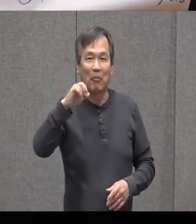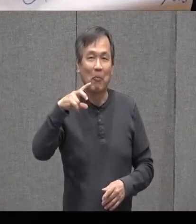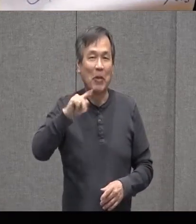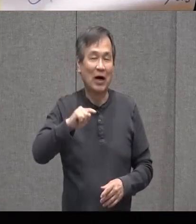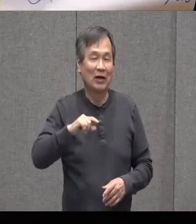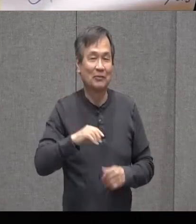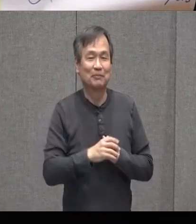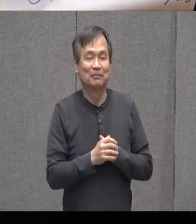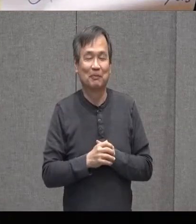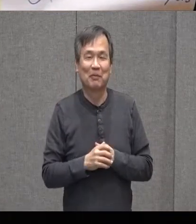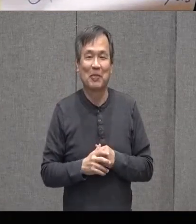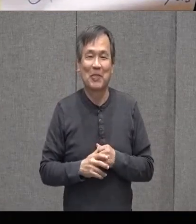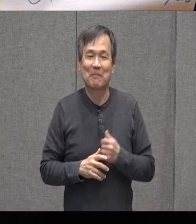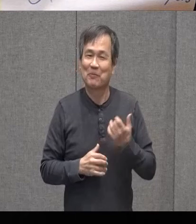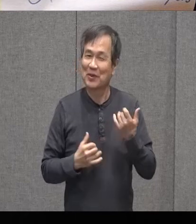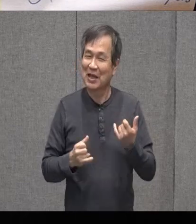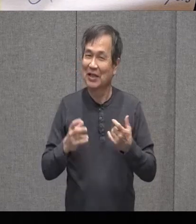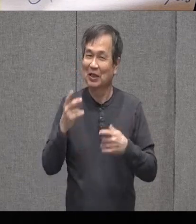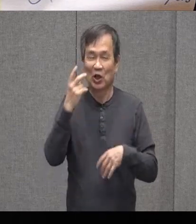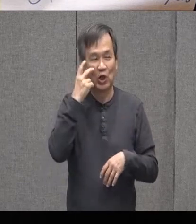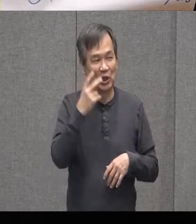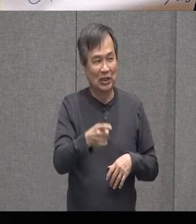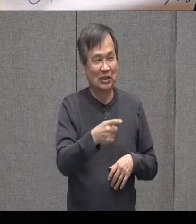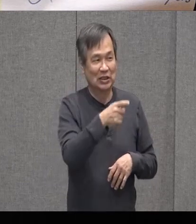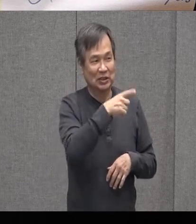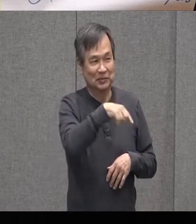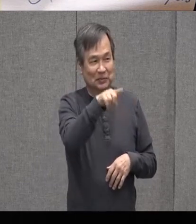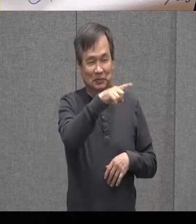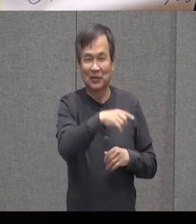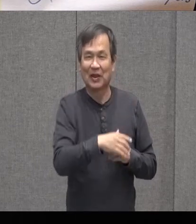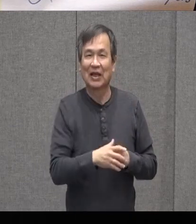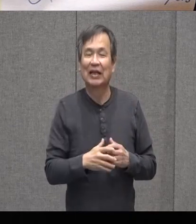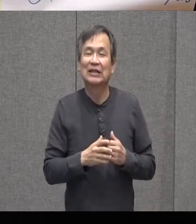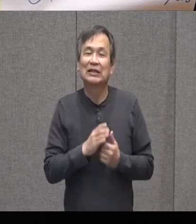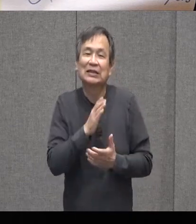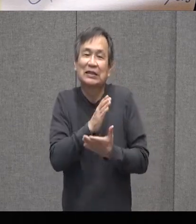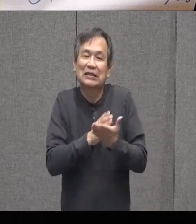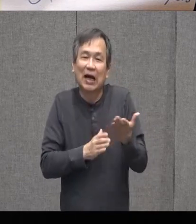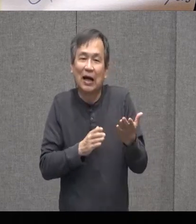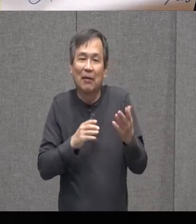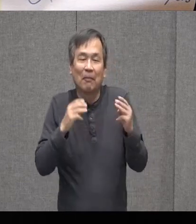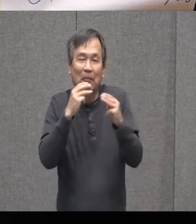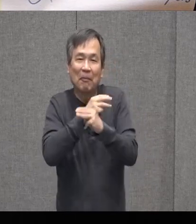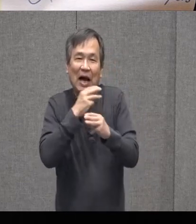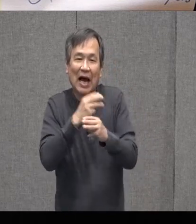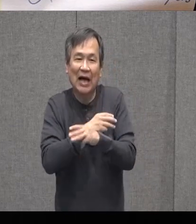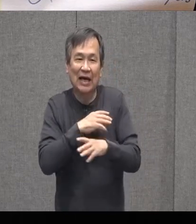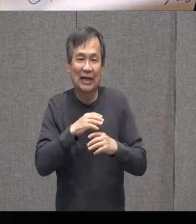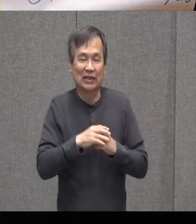We're gonna take a look at some of the math that goes along with this book.